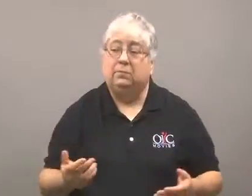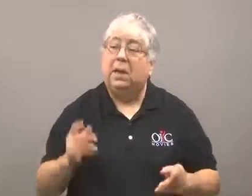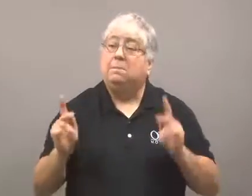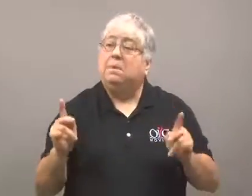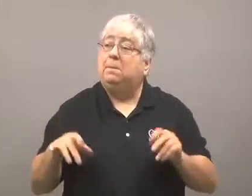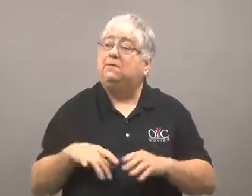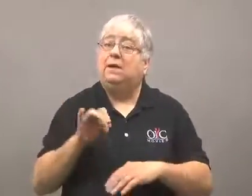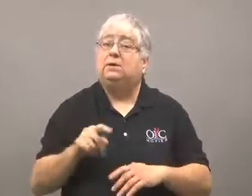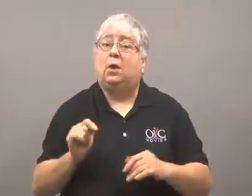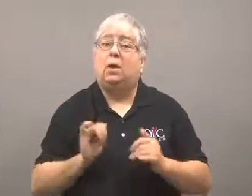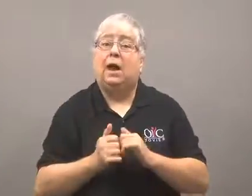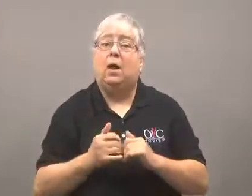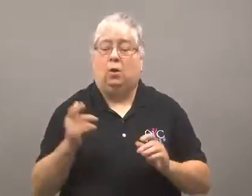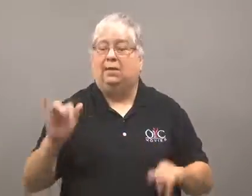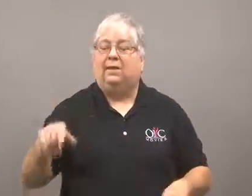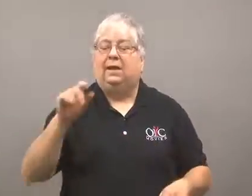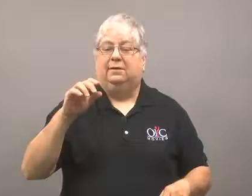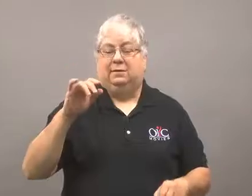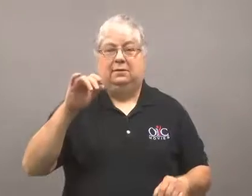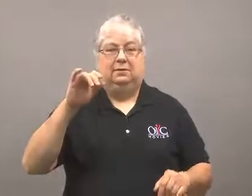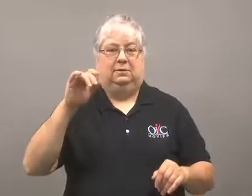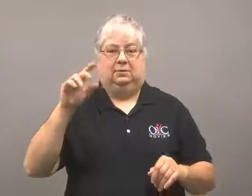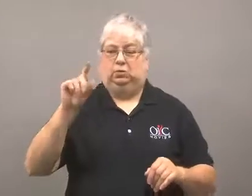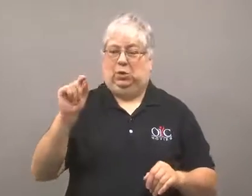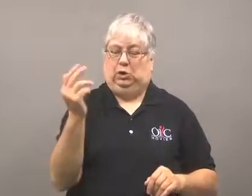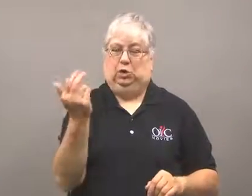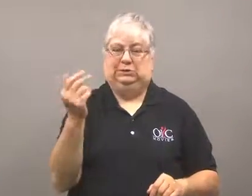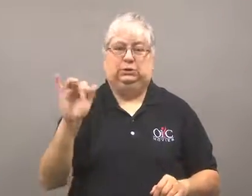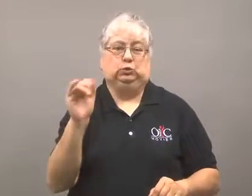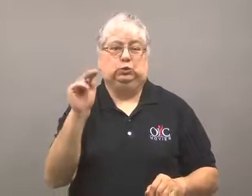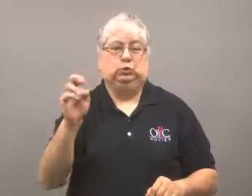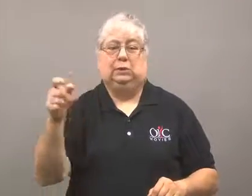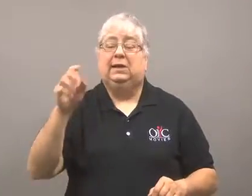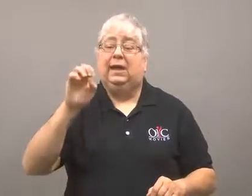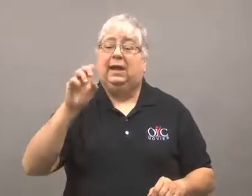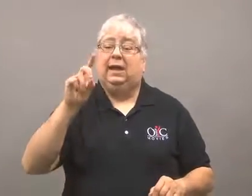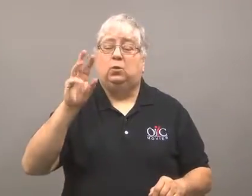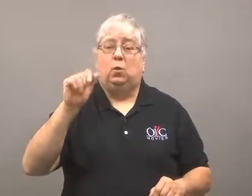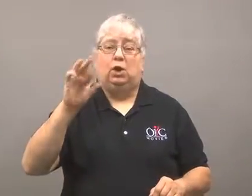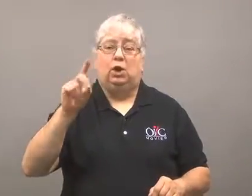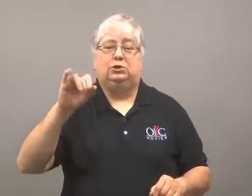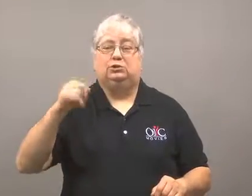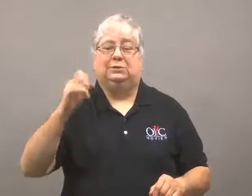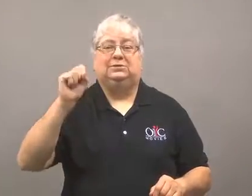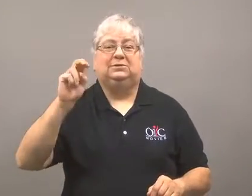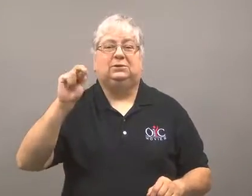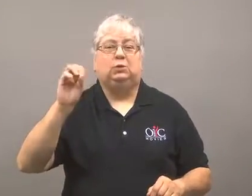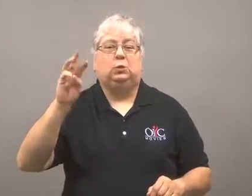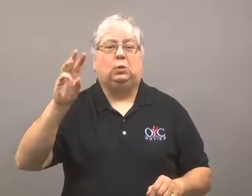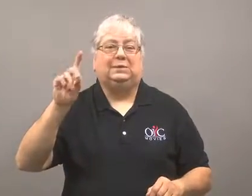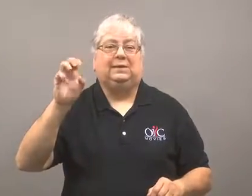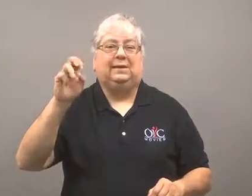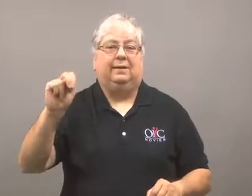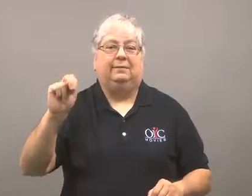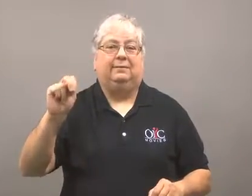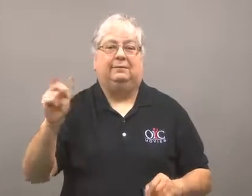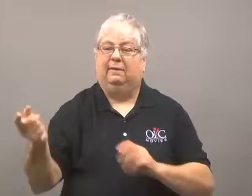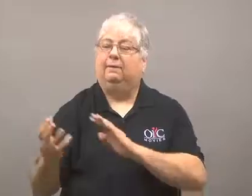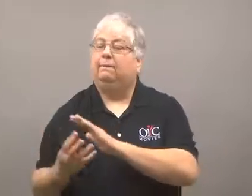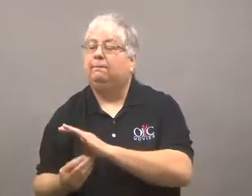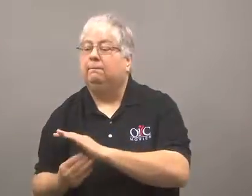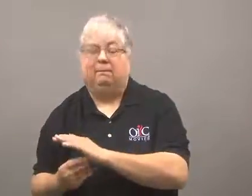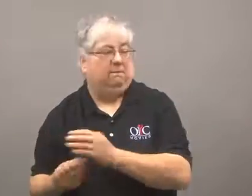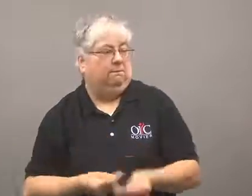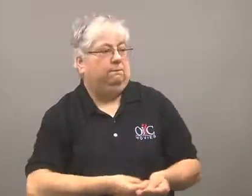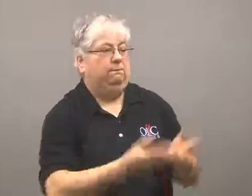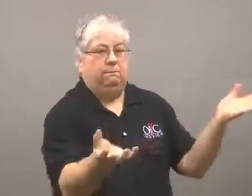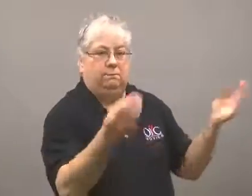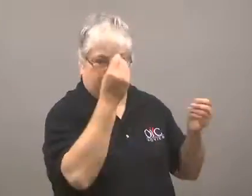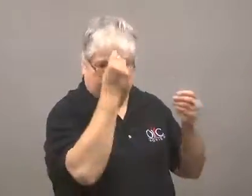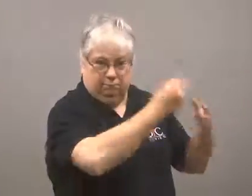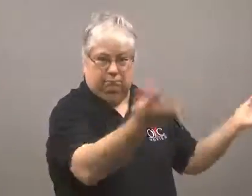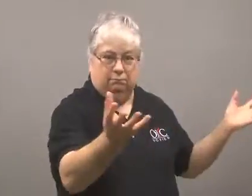It was exposed when Edward J. Snowden leaked the information in June of 2013.